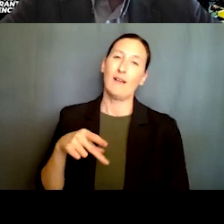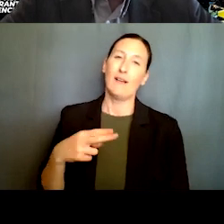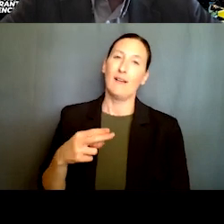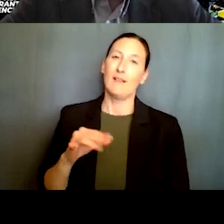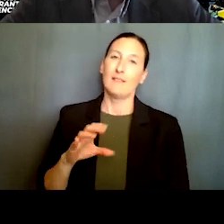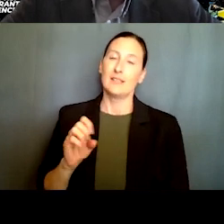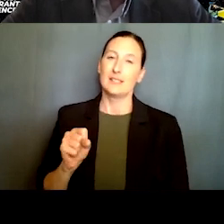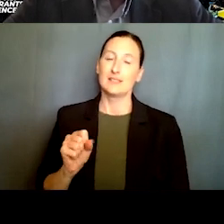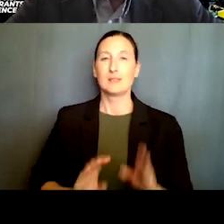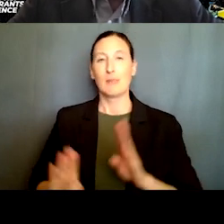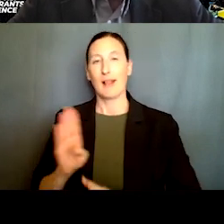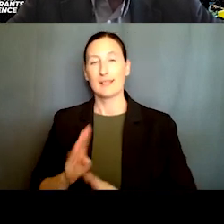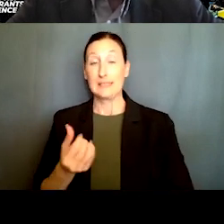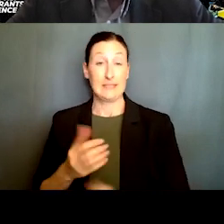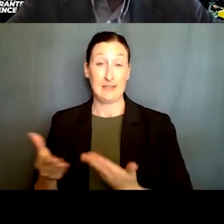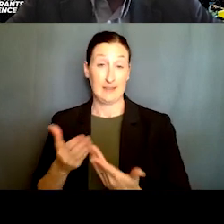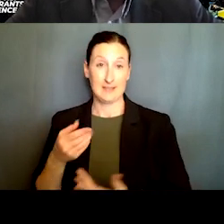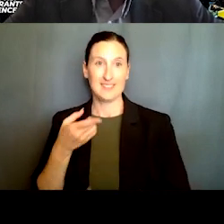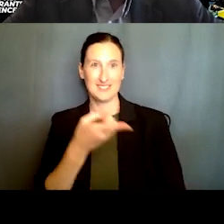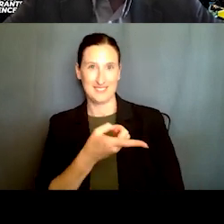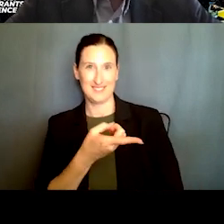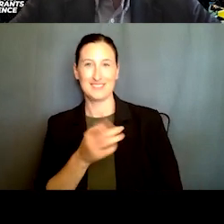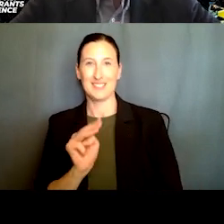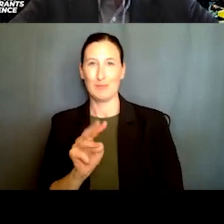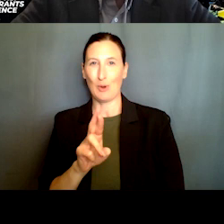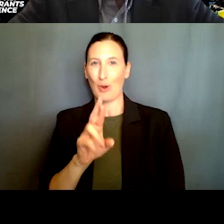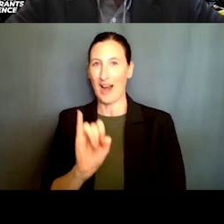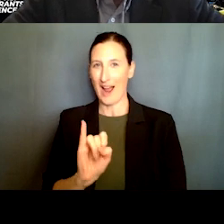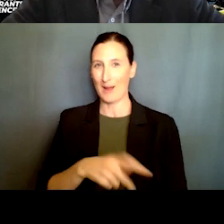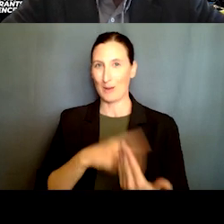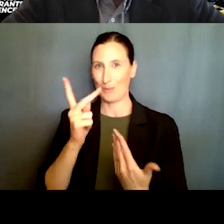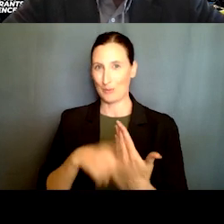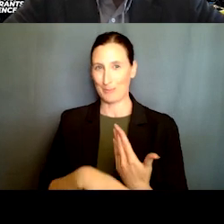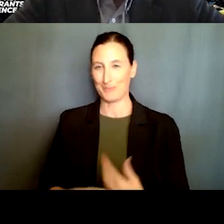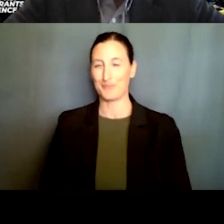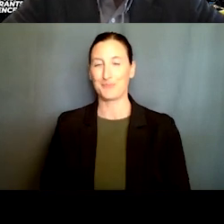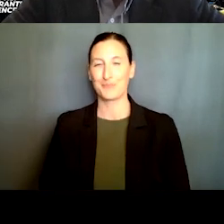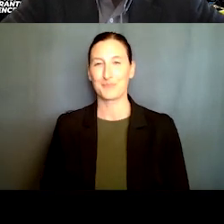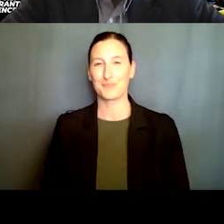This is the place to go is the MRI program and NSF.